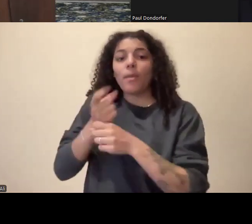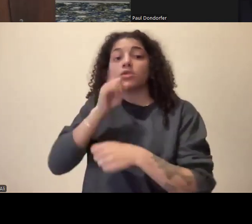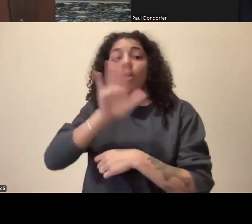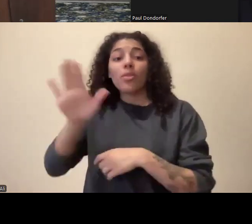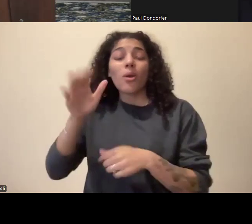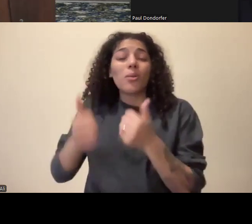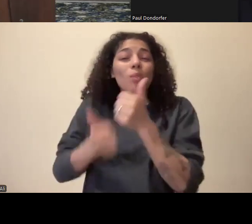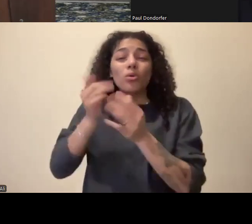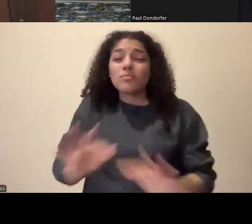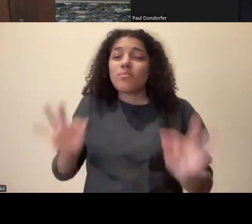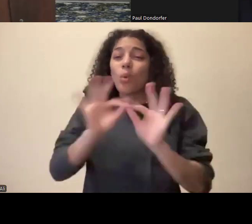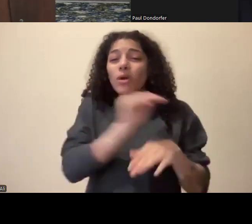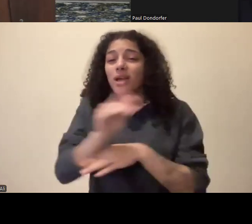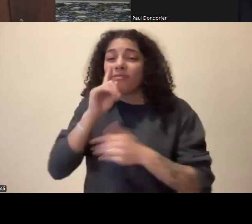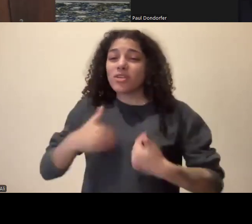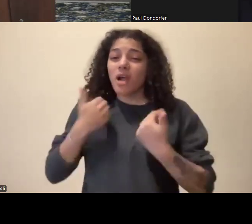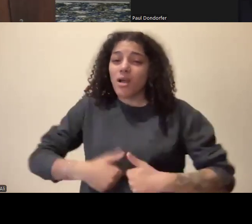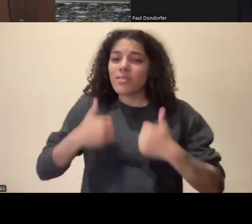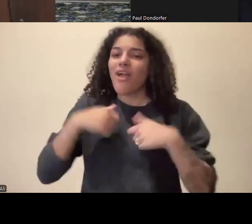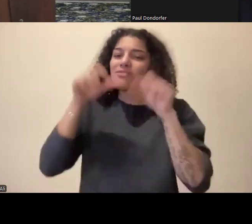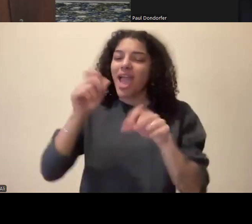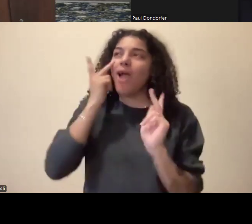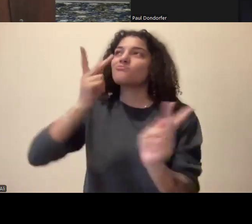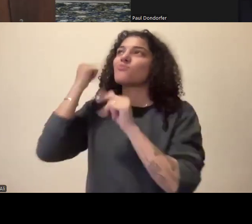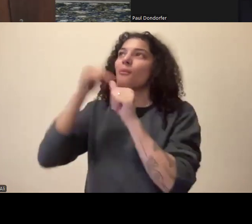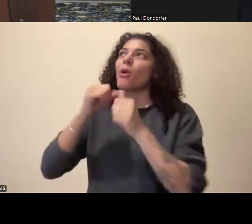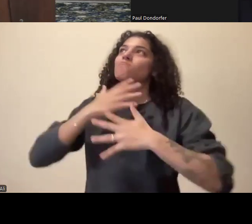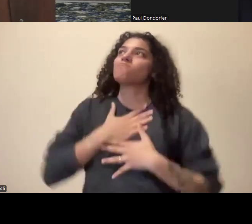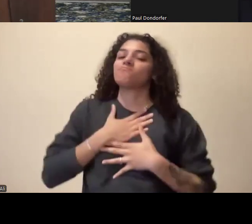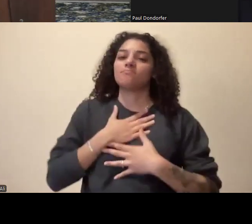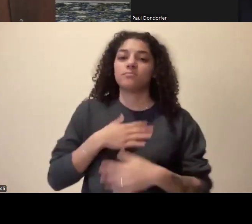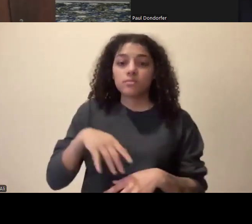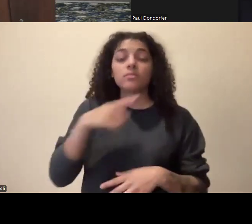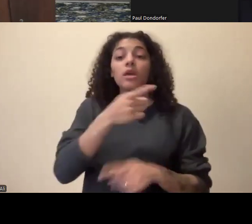their young lives And whereas through the generous donations of new and gently used dresses and